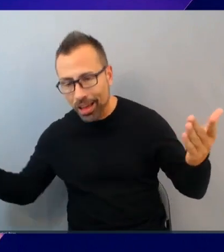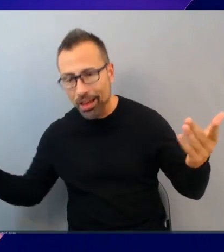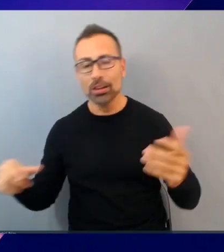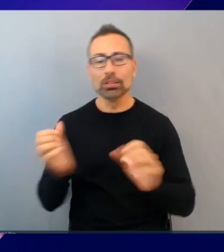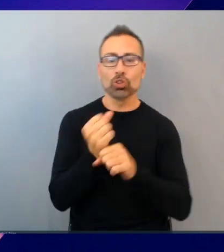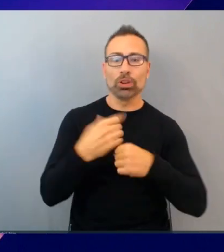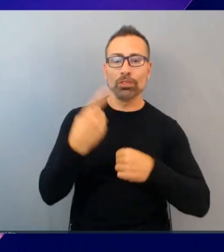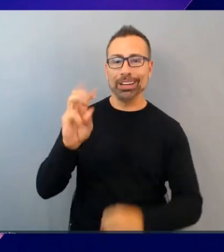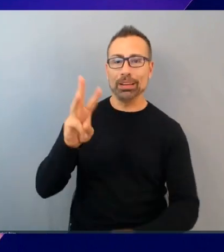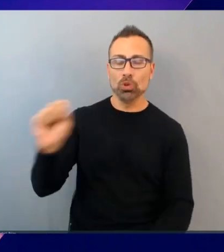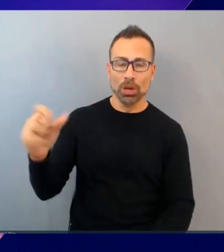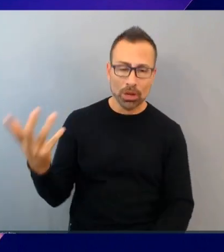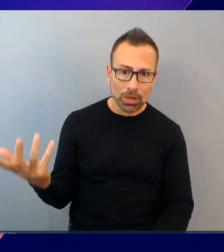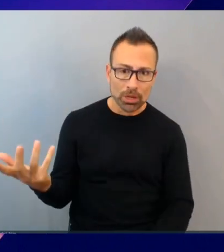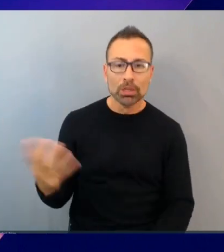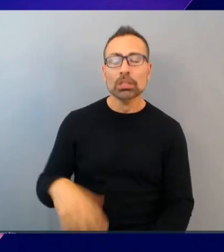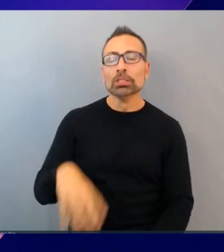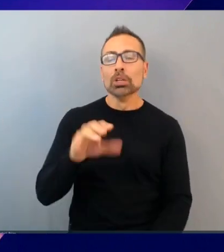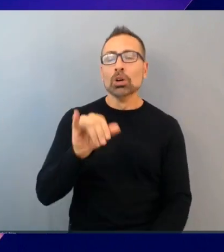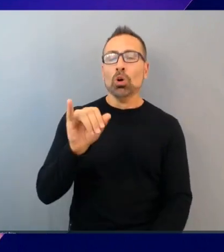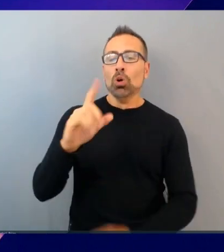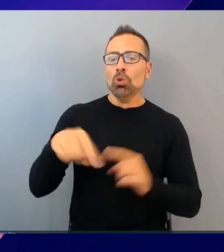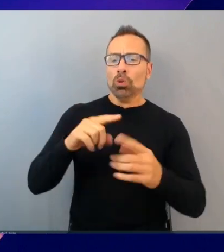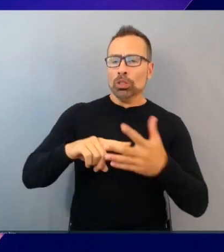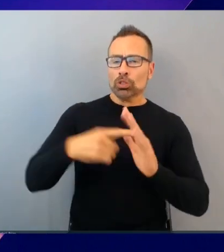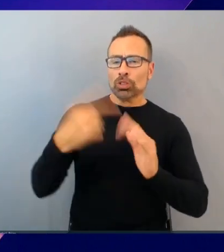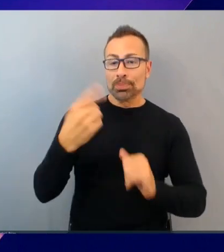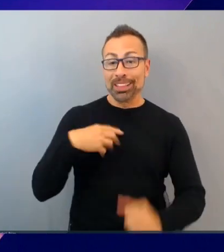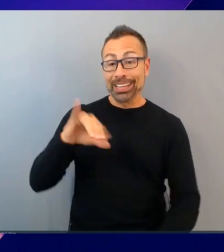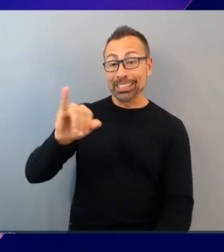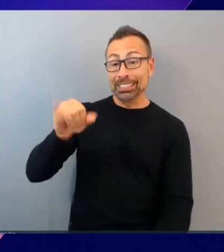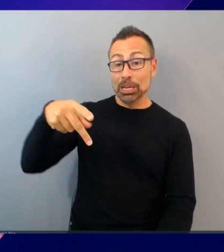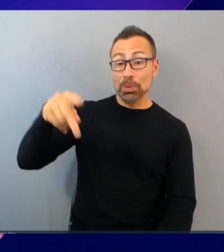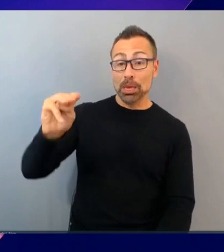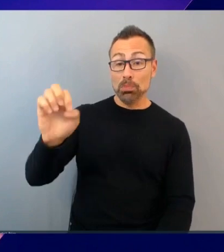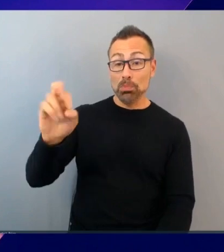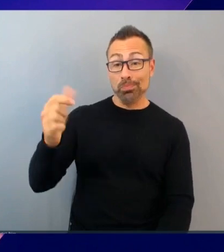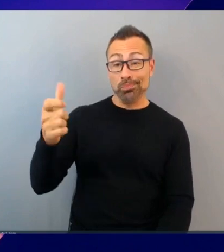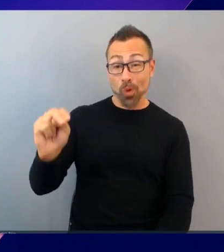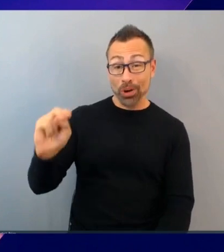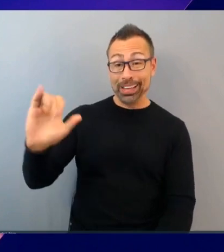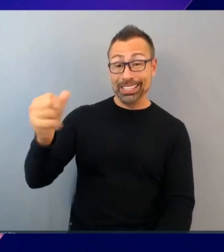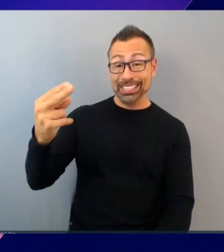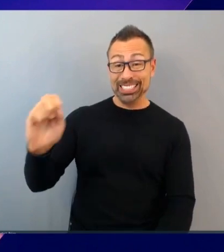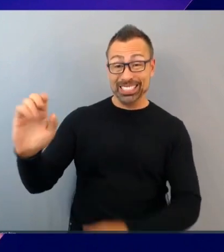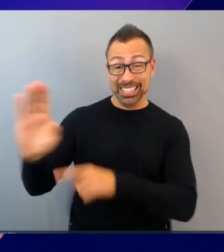So when you have initiatives like JP Morgan Chase, who have trained over 3,500 developers using AWS DeepRacer